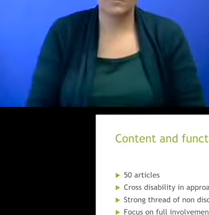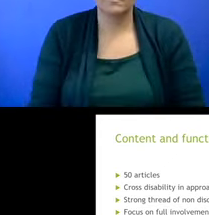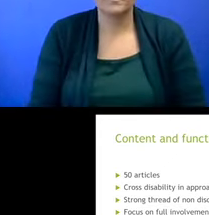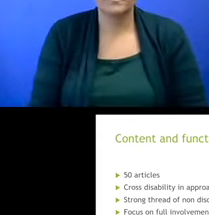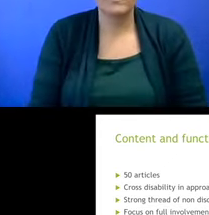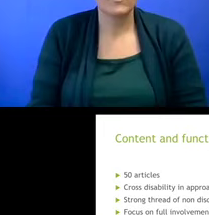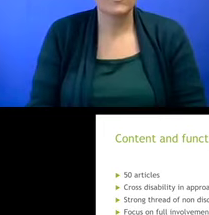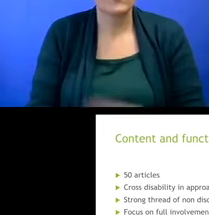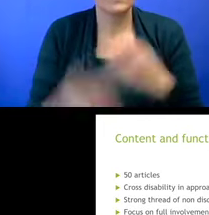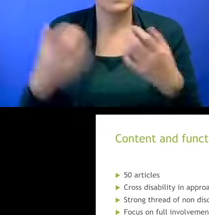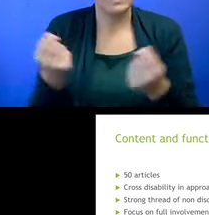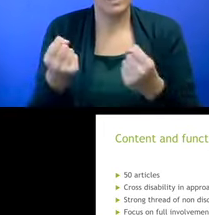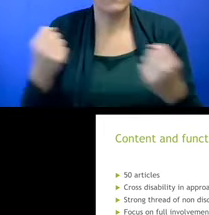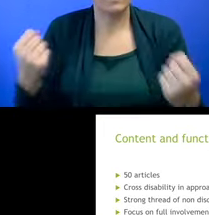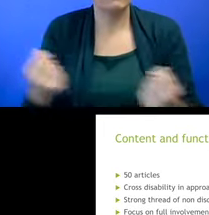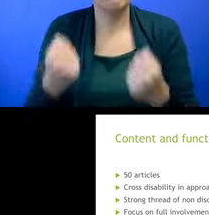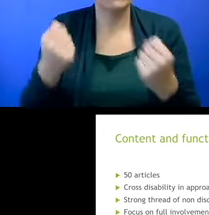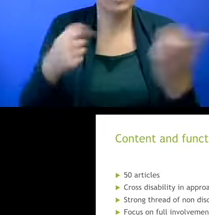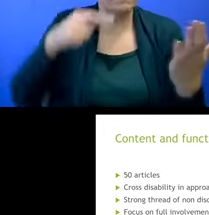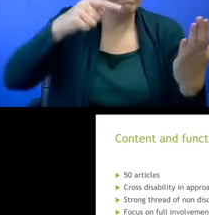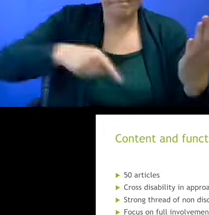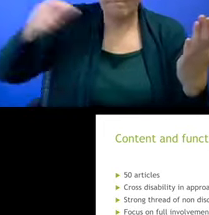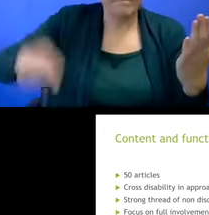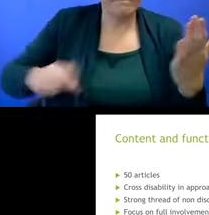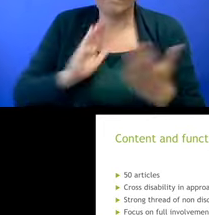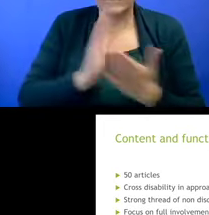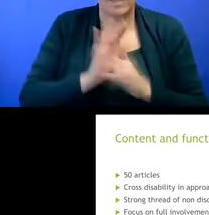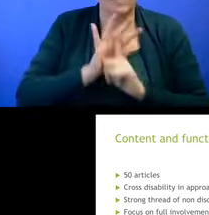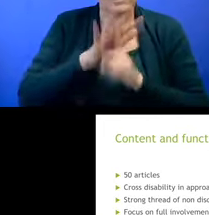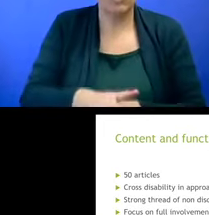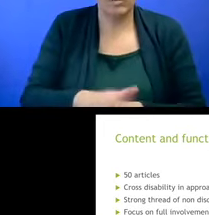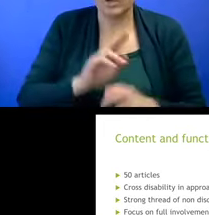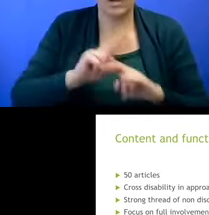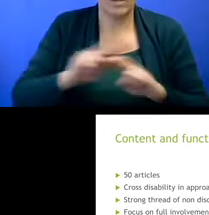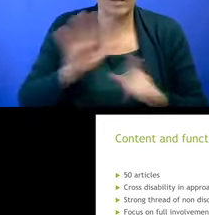There is a strong thread of non-discrimination and equality in the Convention.